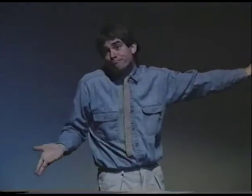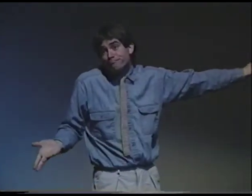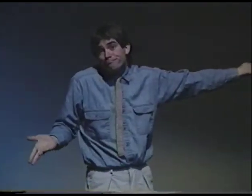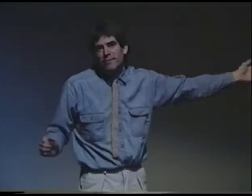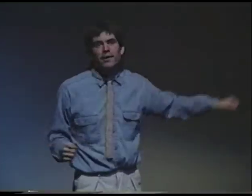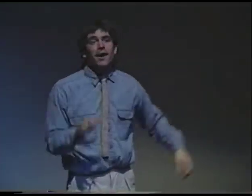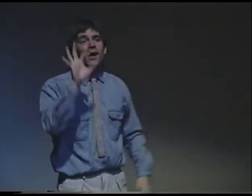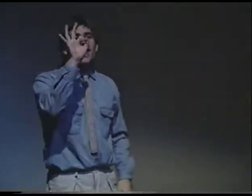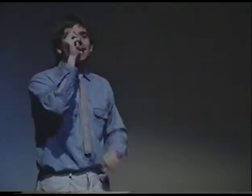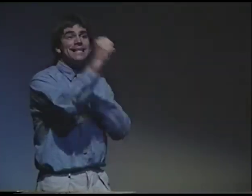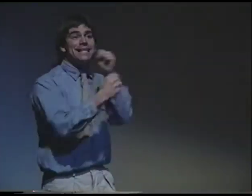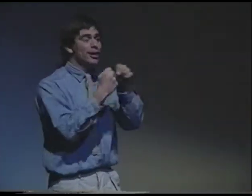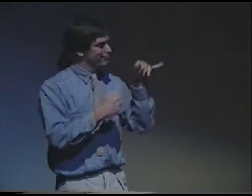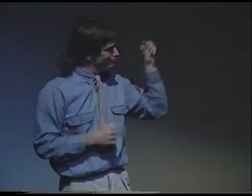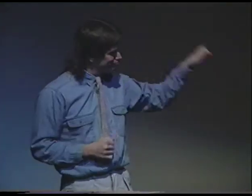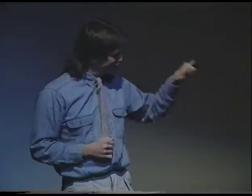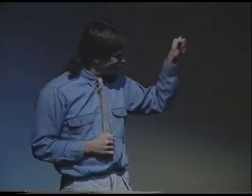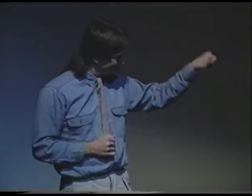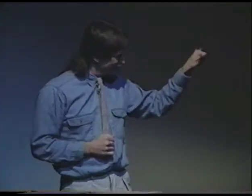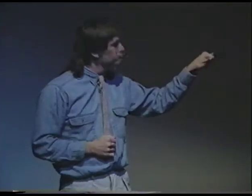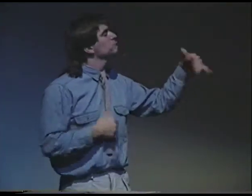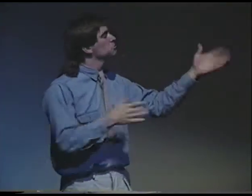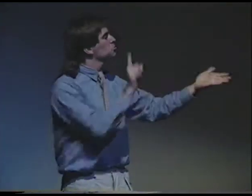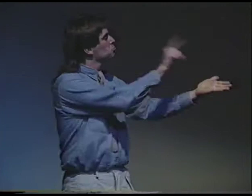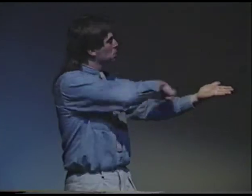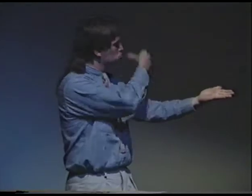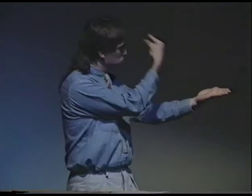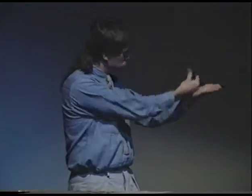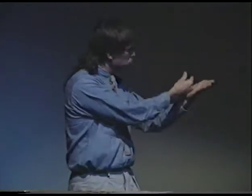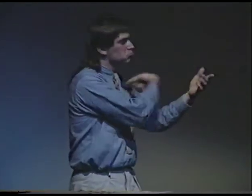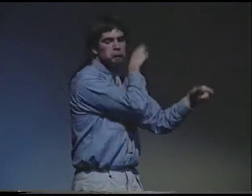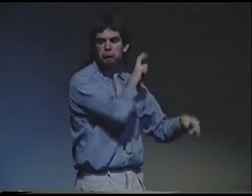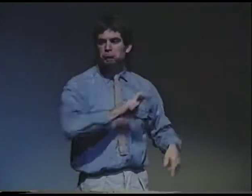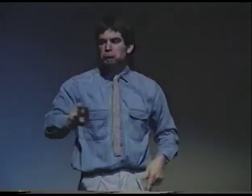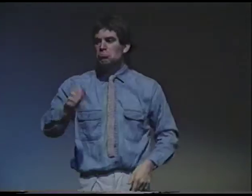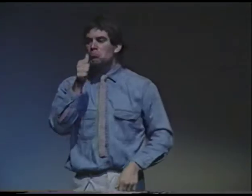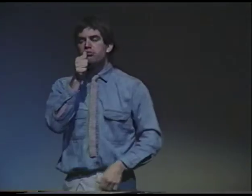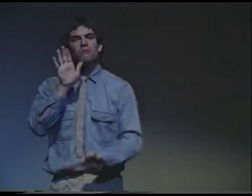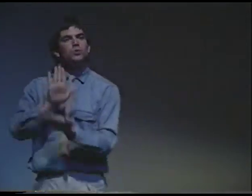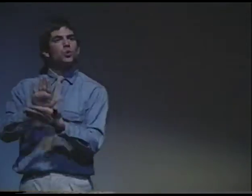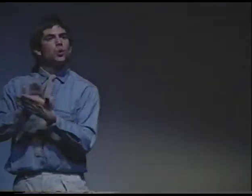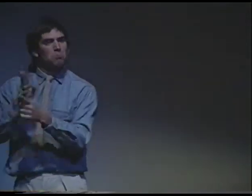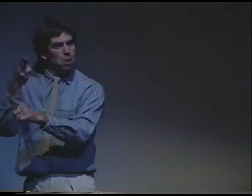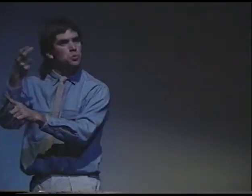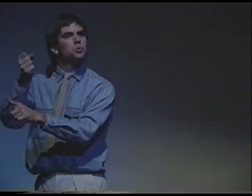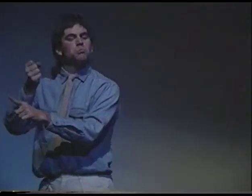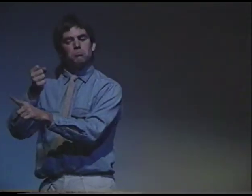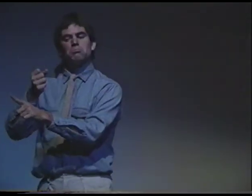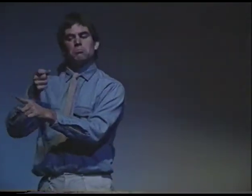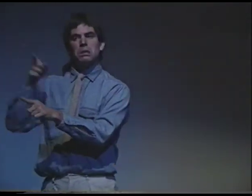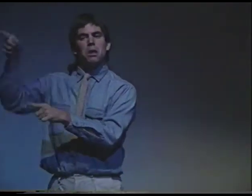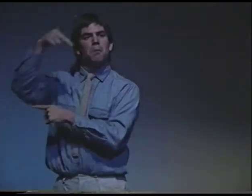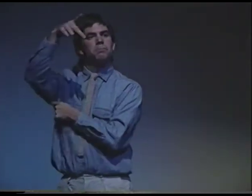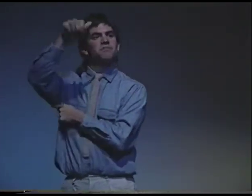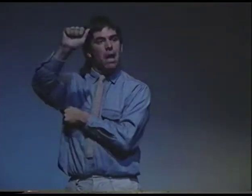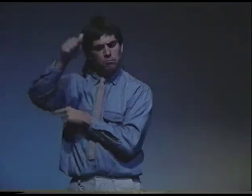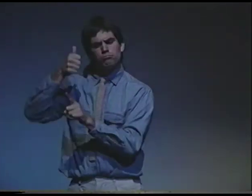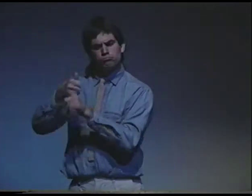I mean, I'm not proud of that, but that's what happened. And I was there for nine years. And then I graduated, and I went to a private high school